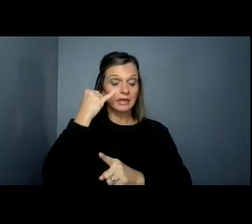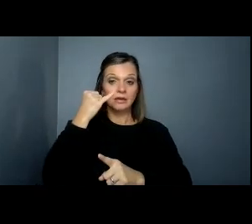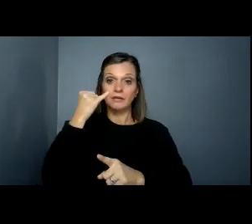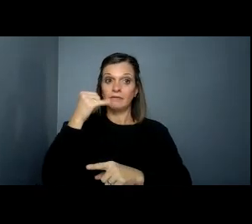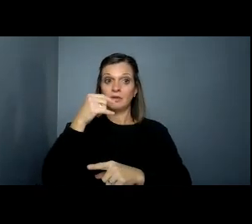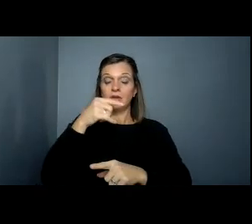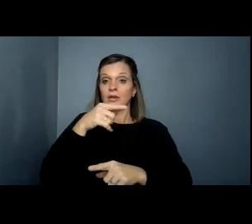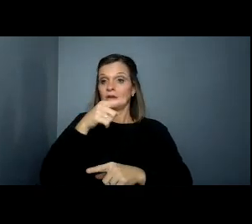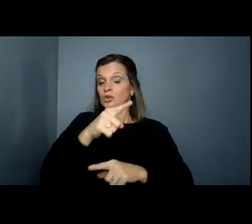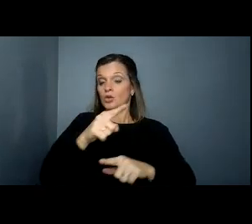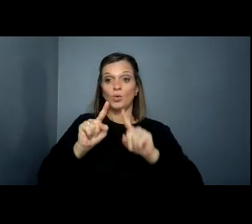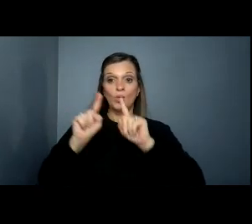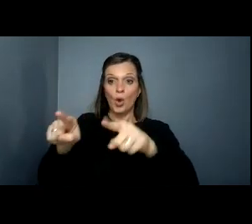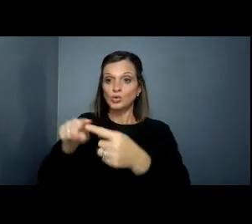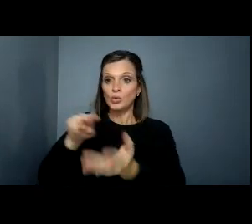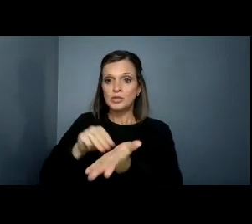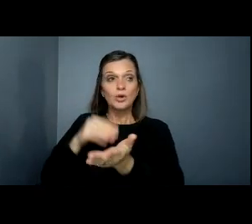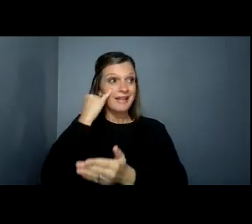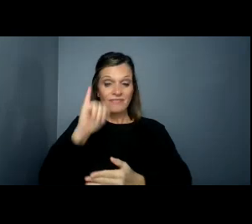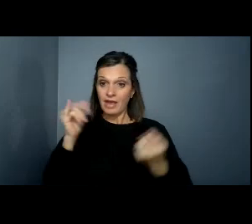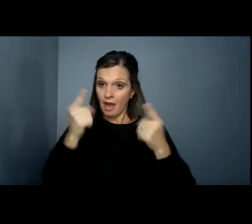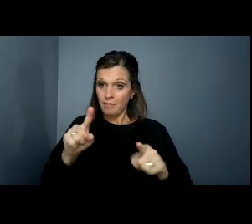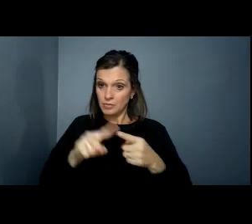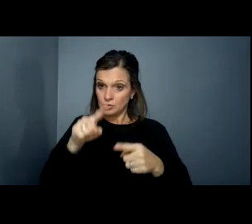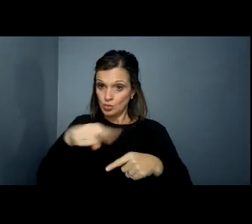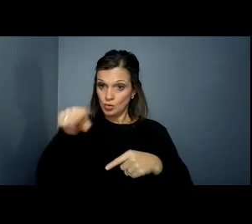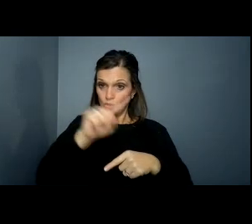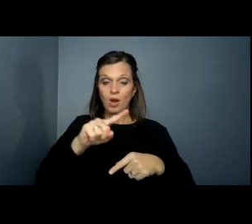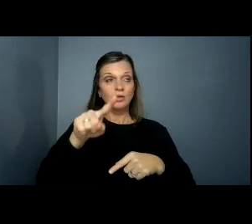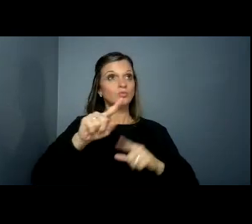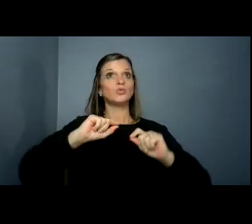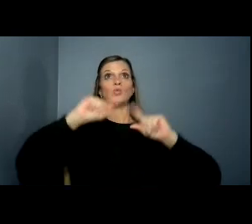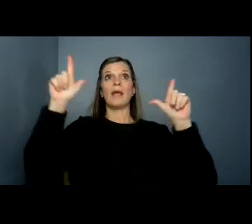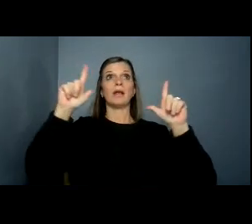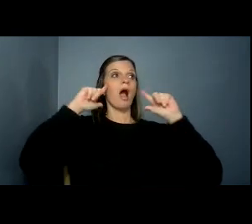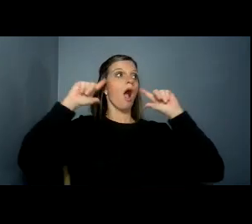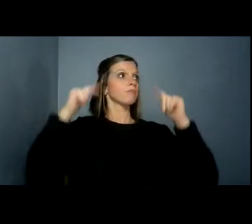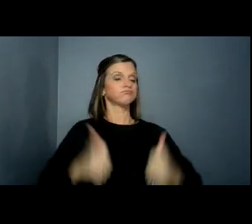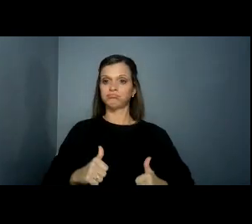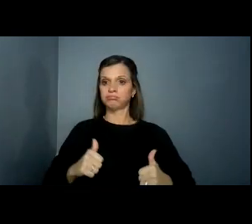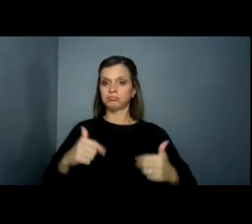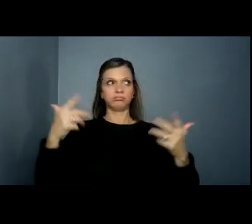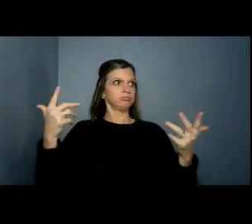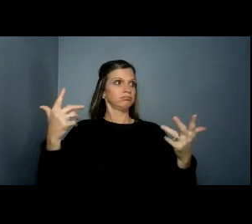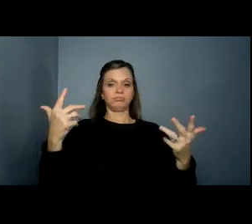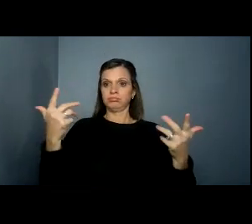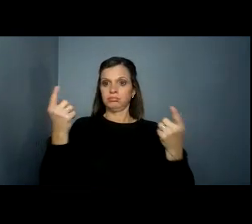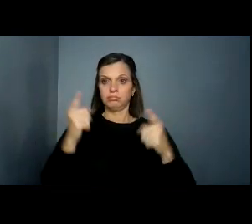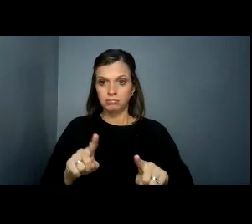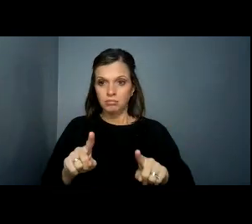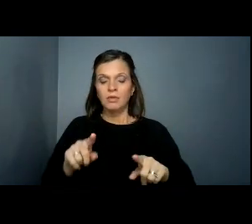one morning and it's just suddenly gone, you get into an ear, nose and throat clinic as quickly as possible because if you. Can get there soon enough.